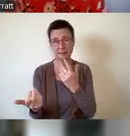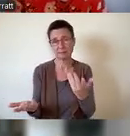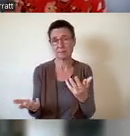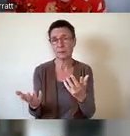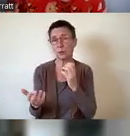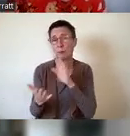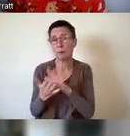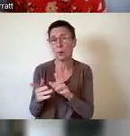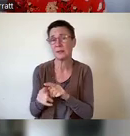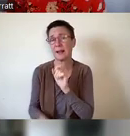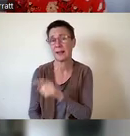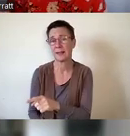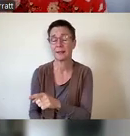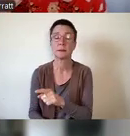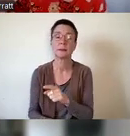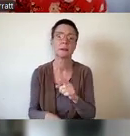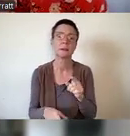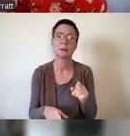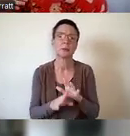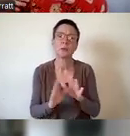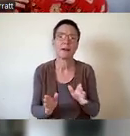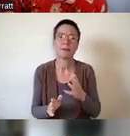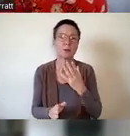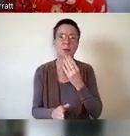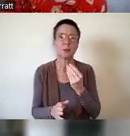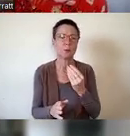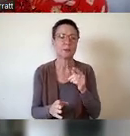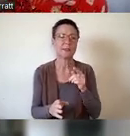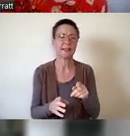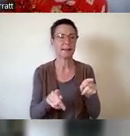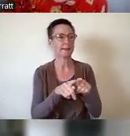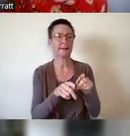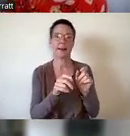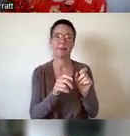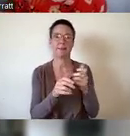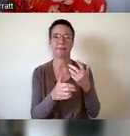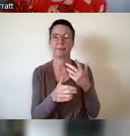We don't have to use it in the same way that corporate blowhards do.